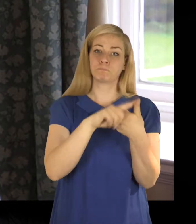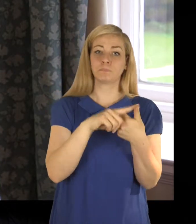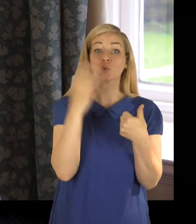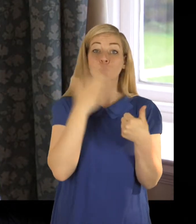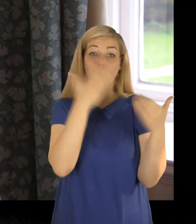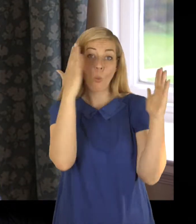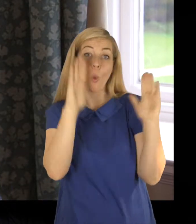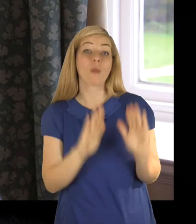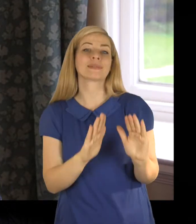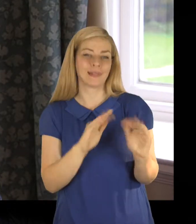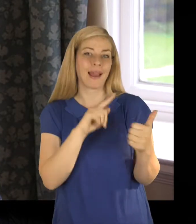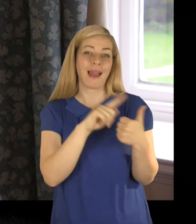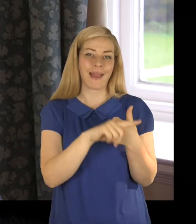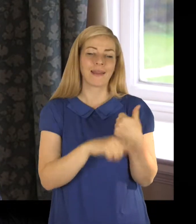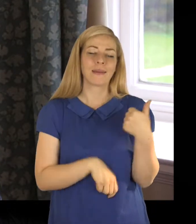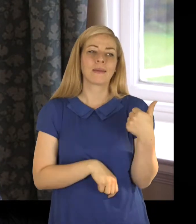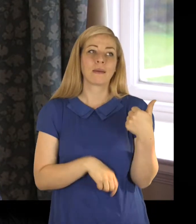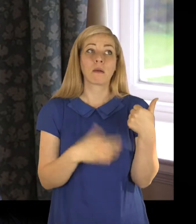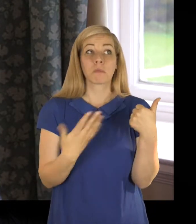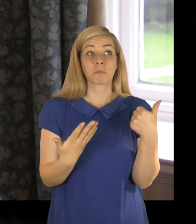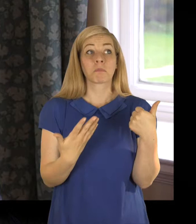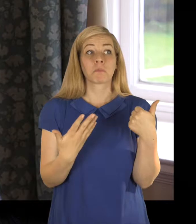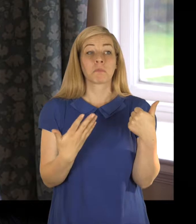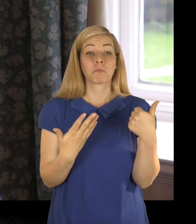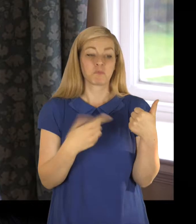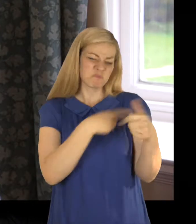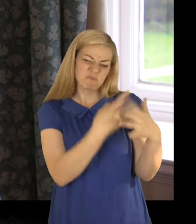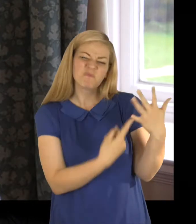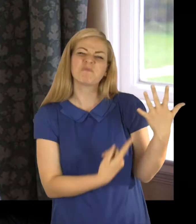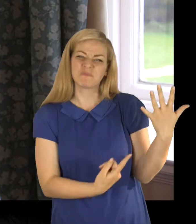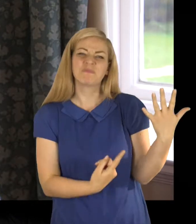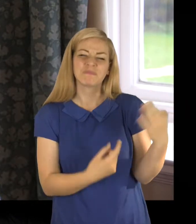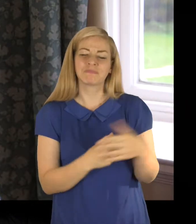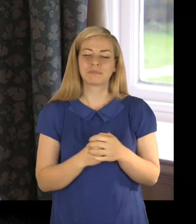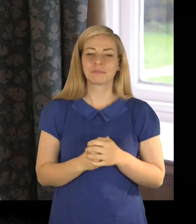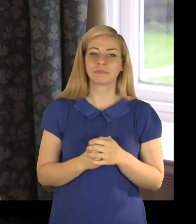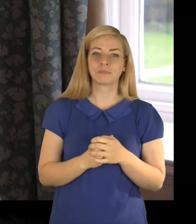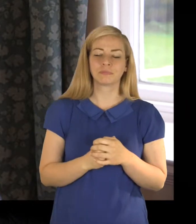and all that kind of stuff. Interviewer: That sounds good.